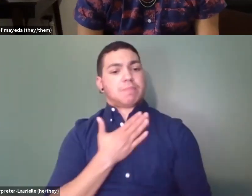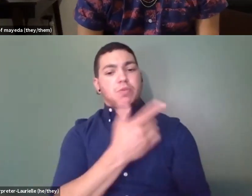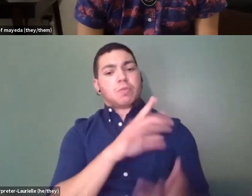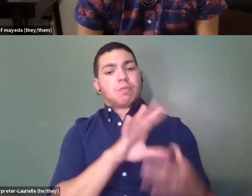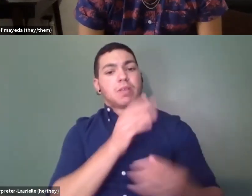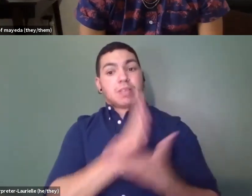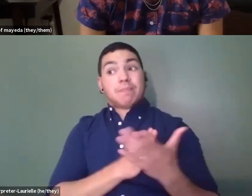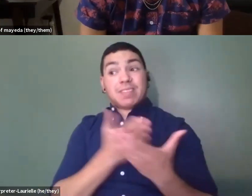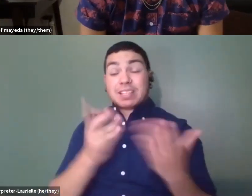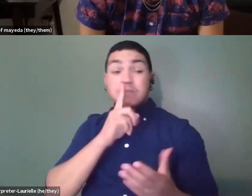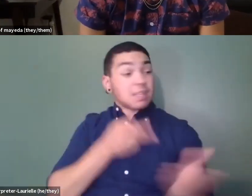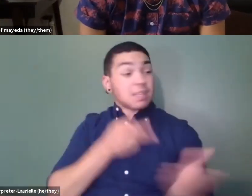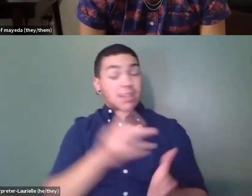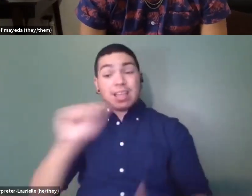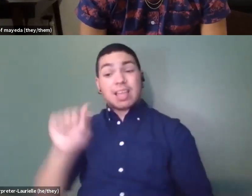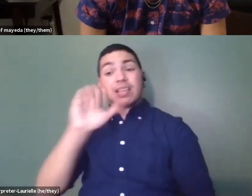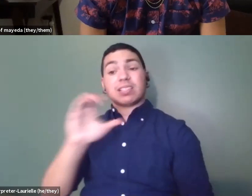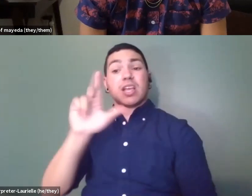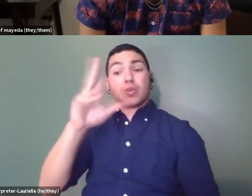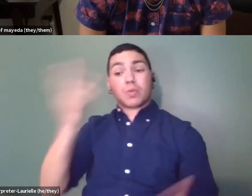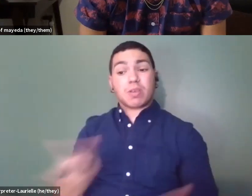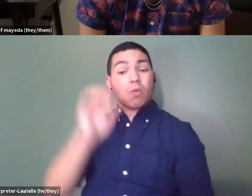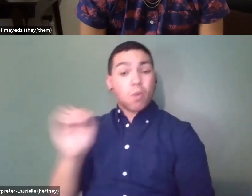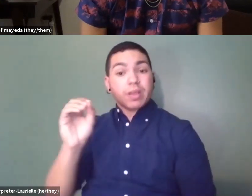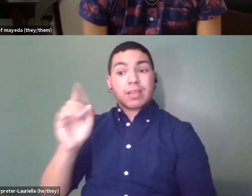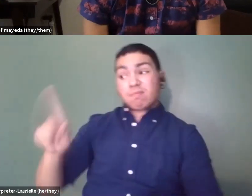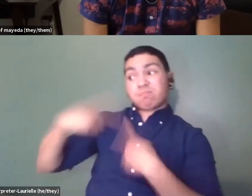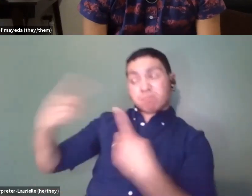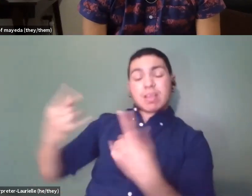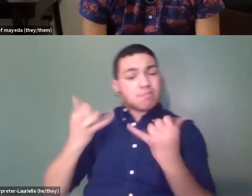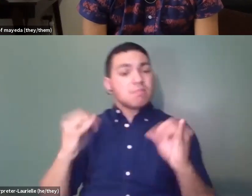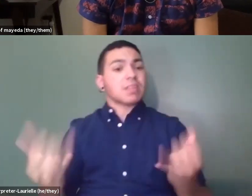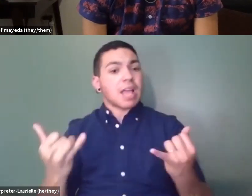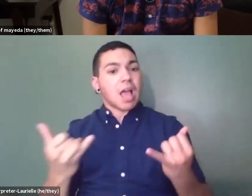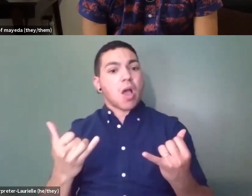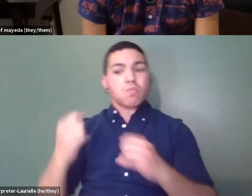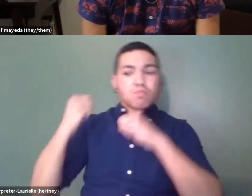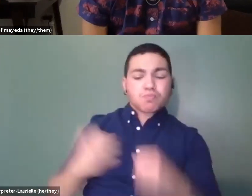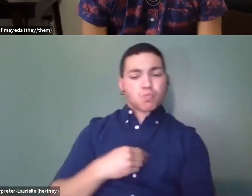we want to throw in there lawsuit by this group the so-called Parents for Privacy.